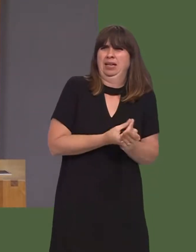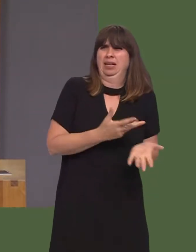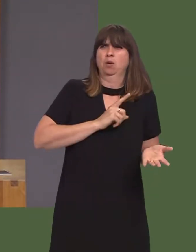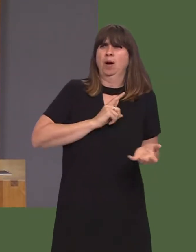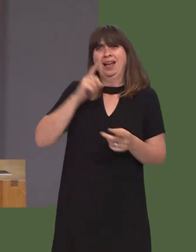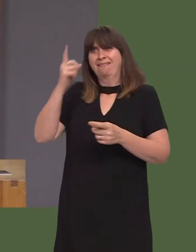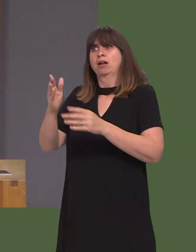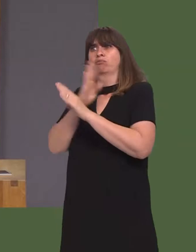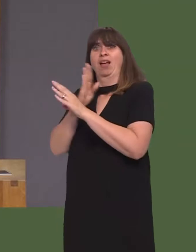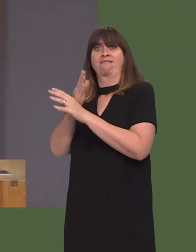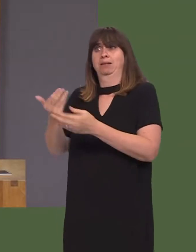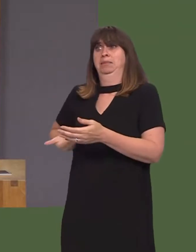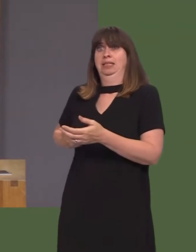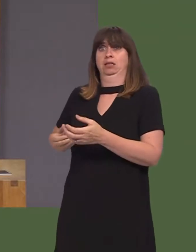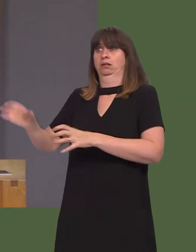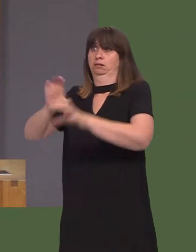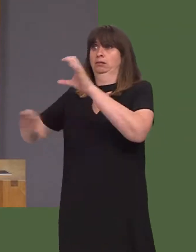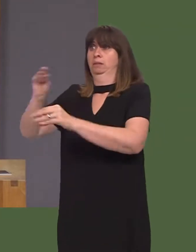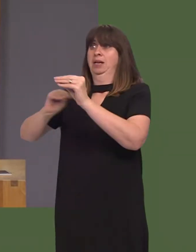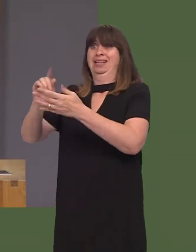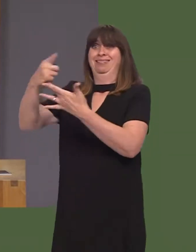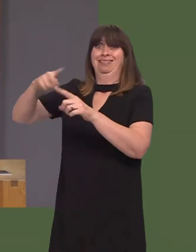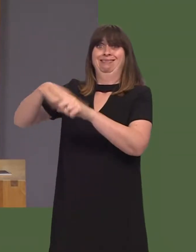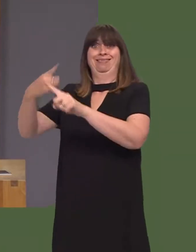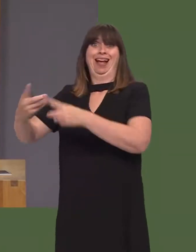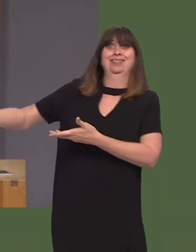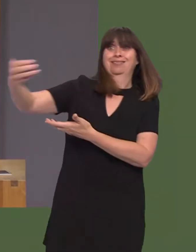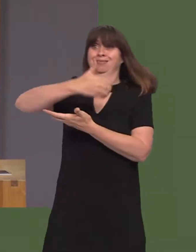Welsh Government has more resources available to it to spend on all the highly desirable